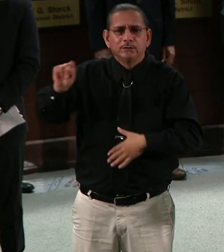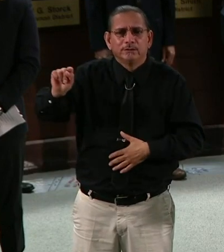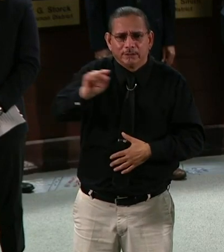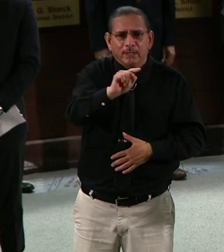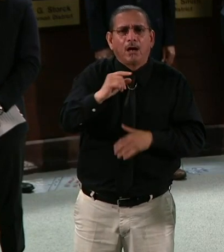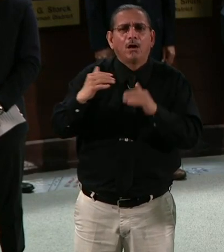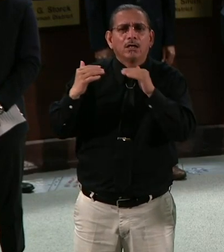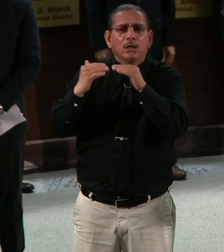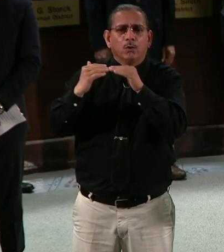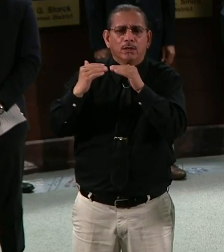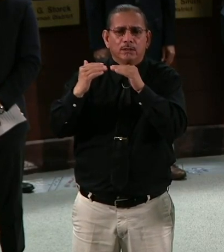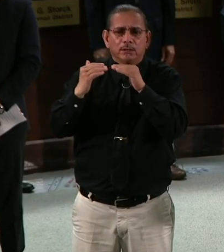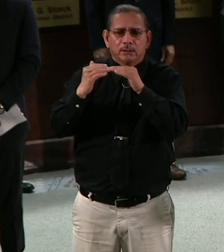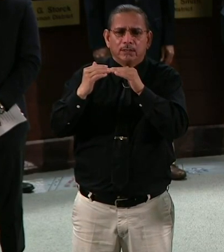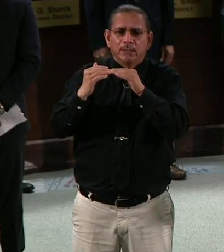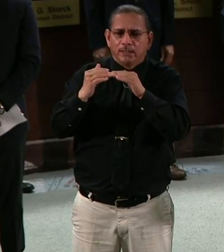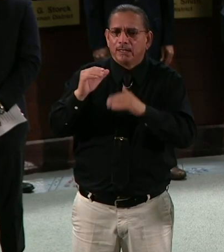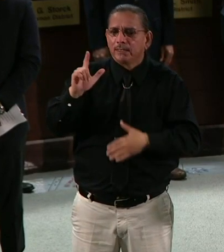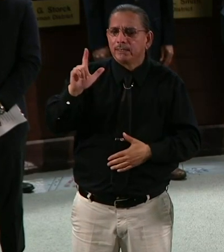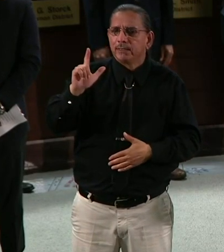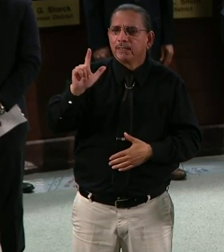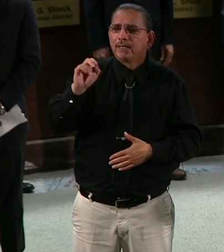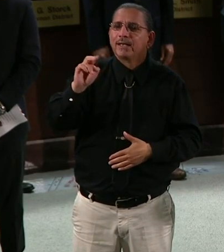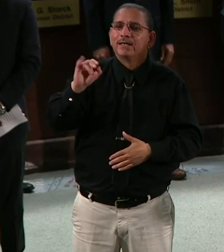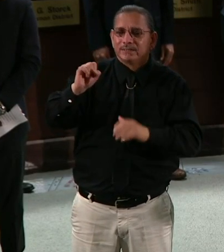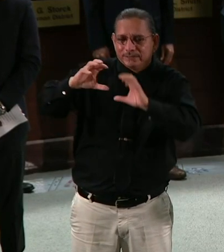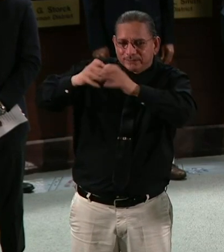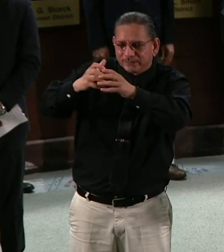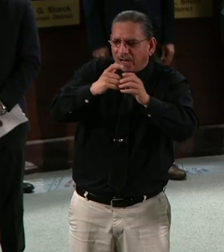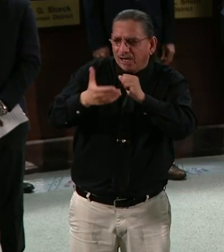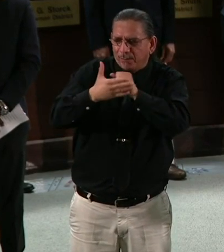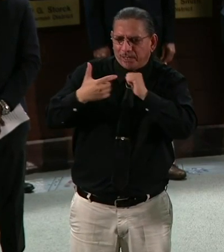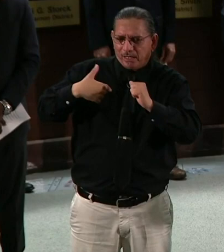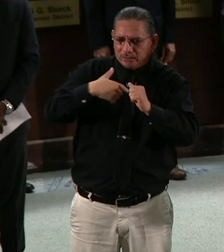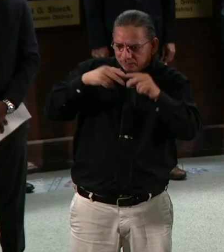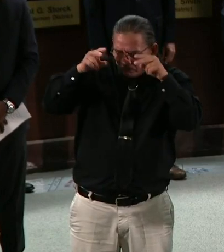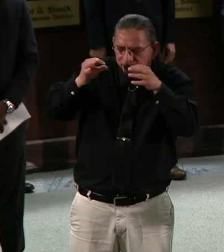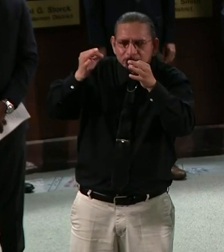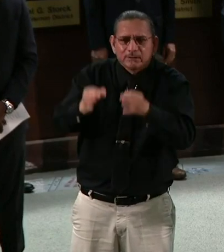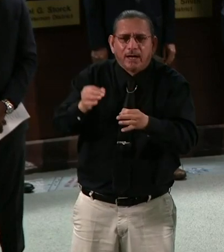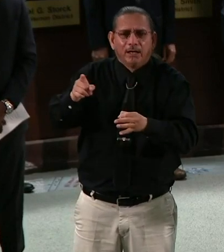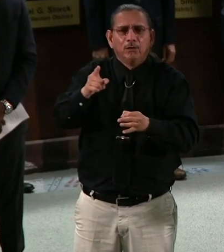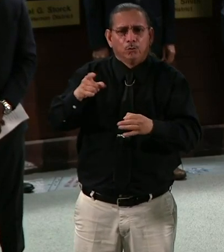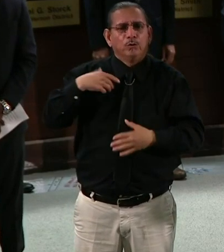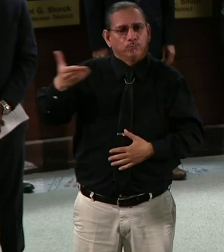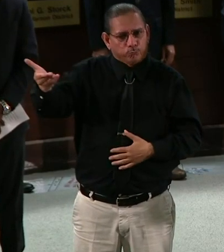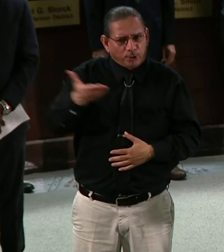USANA HEALTH EQUITY LENS TO MAKE THESE DECISIONS. WE HAVE